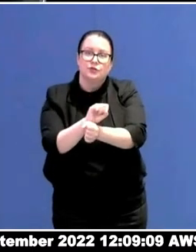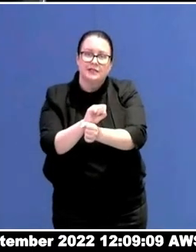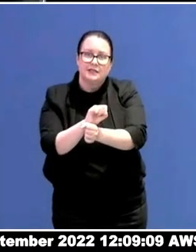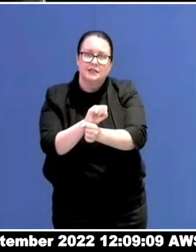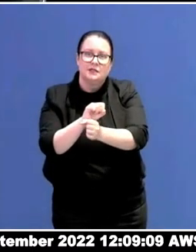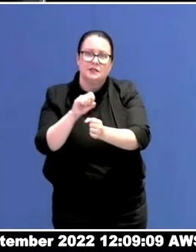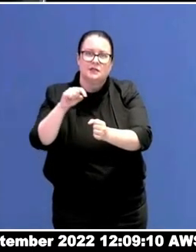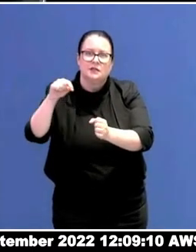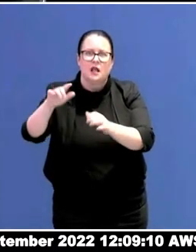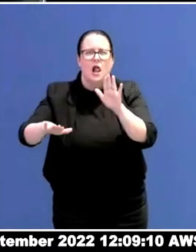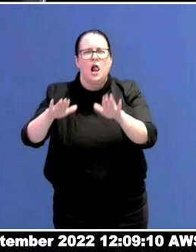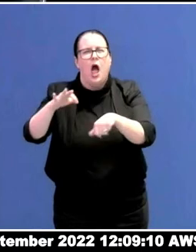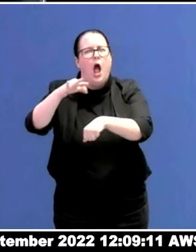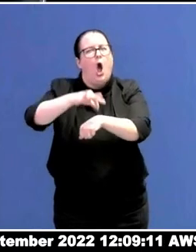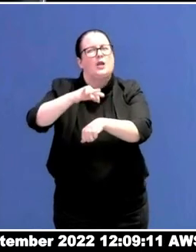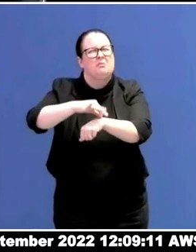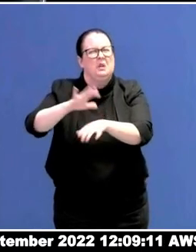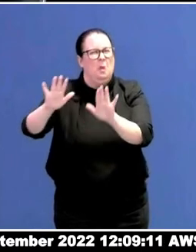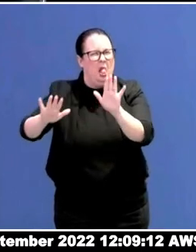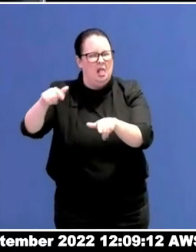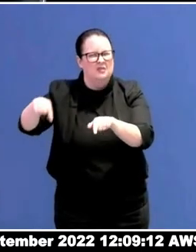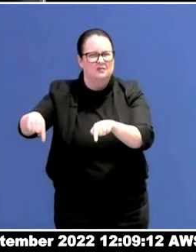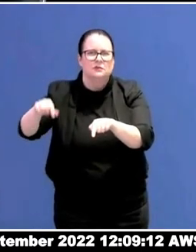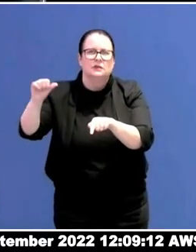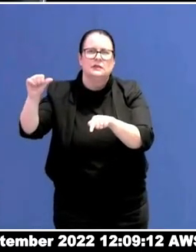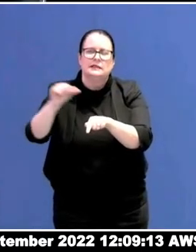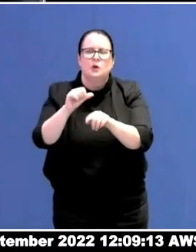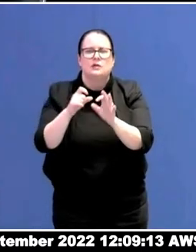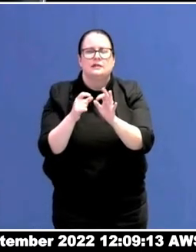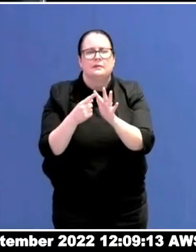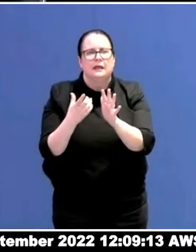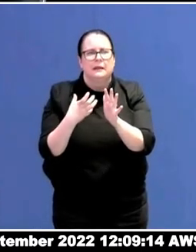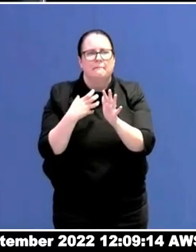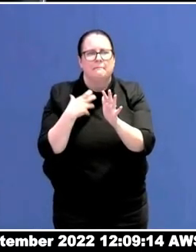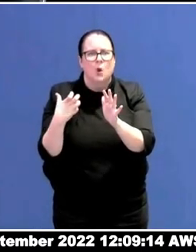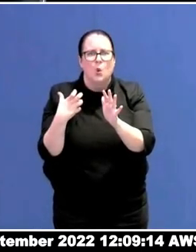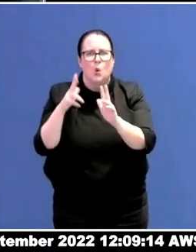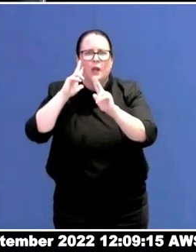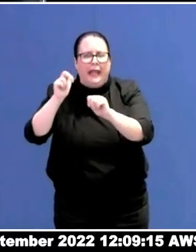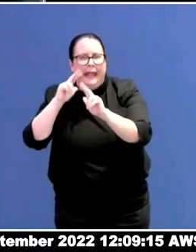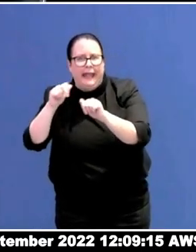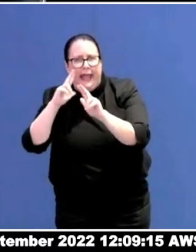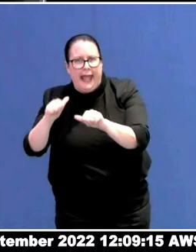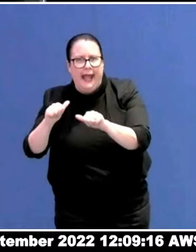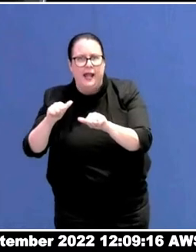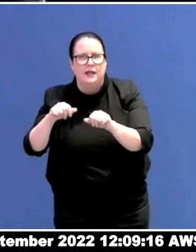of like a mini hospital so to speak, and there is meant to be a much more higher level of care, is Foxtrot.